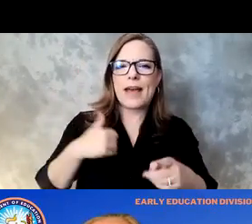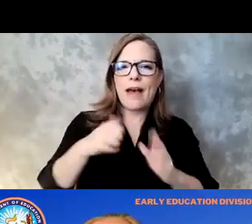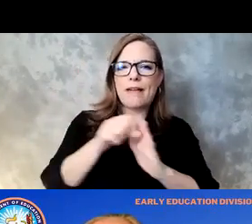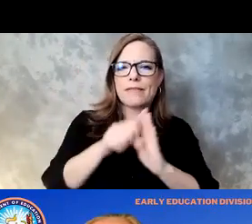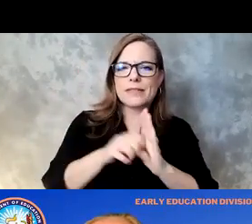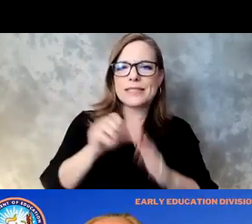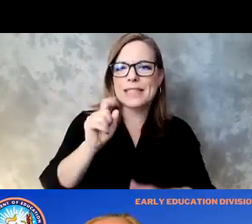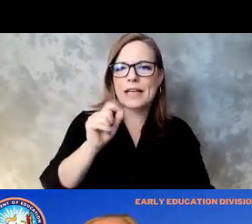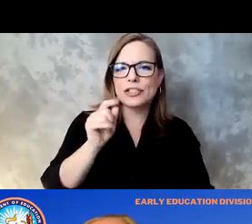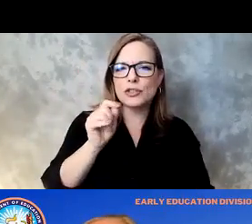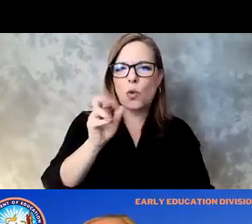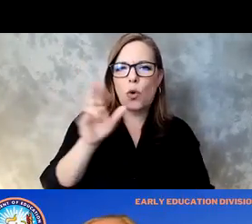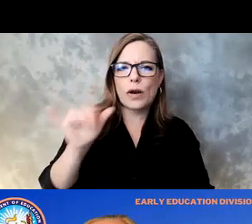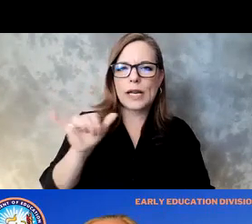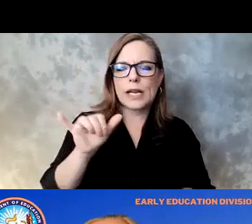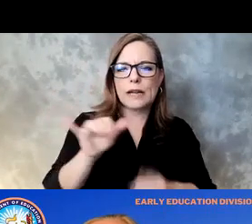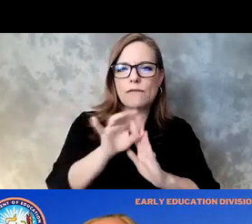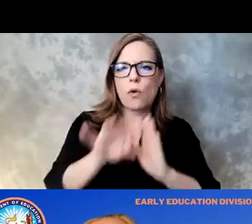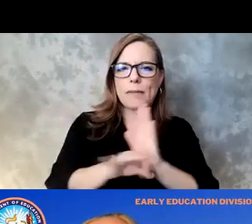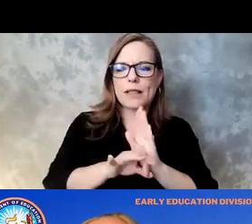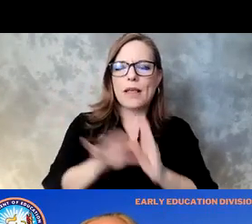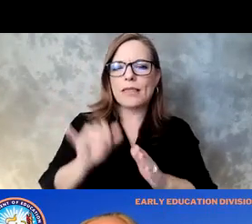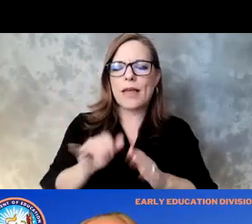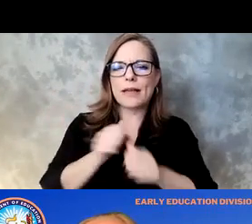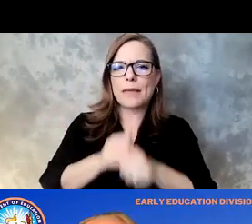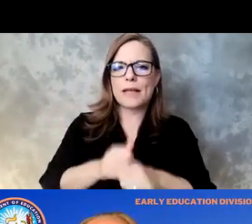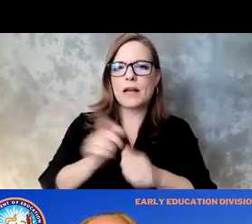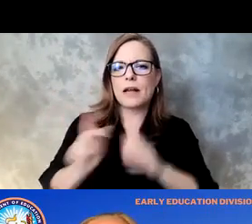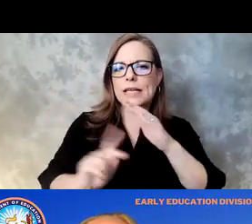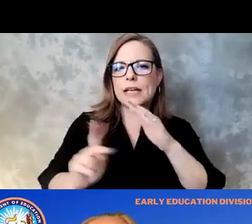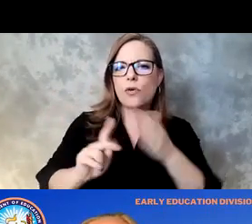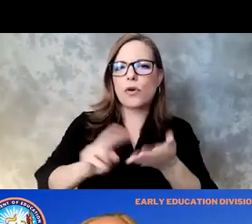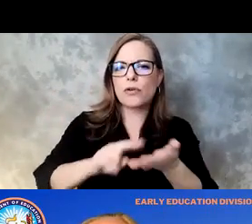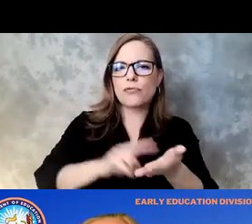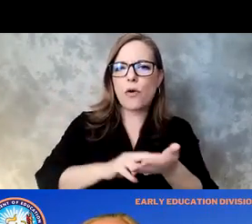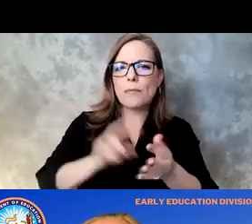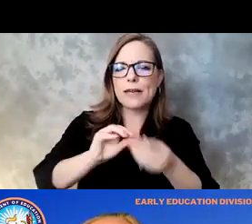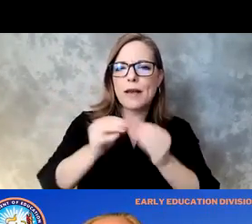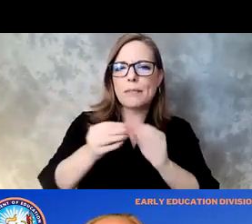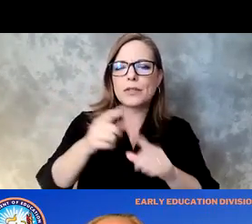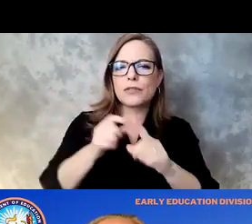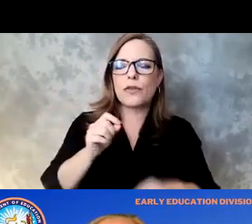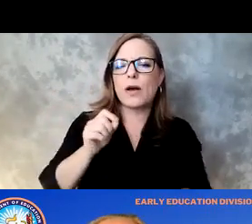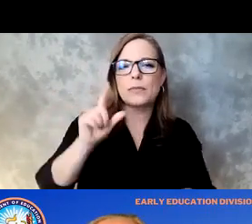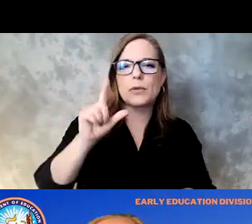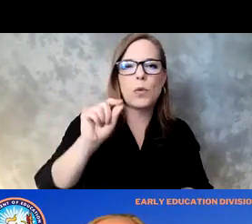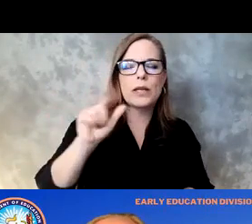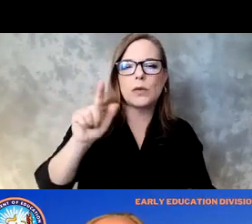based on Kindergarten enrollment in 2021. And 19–20 and so that's what's determining